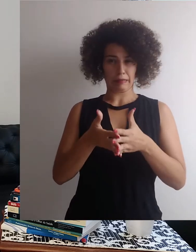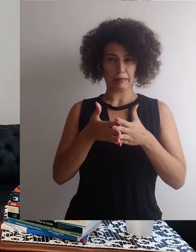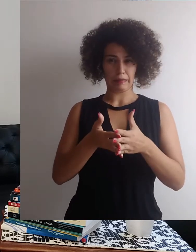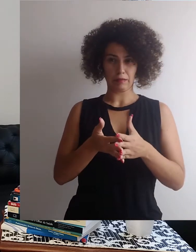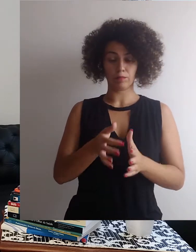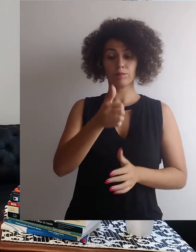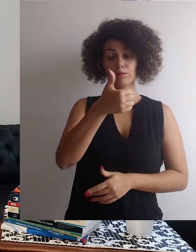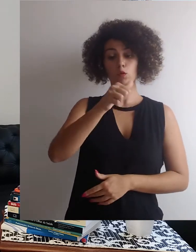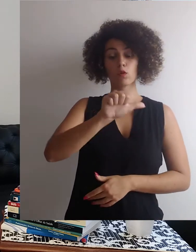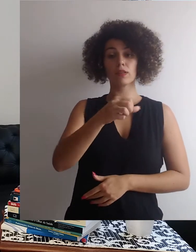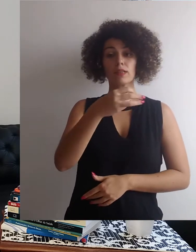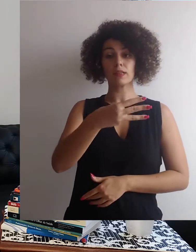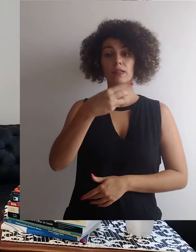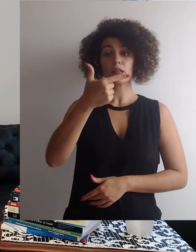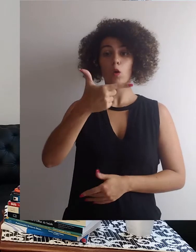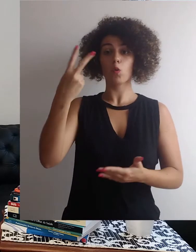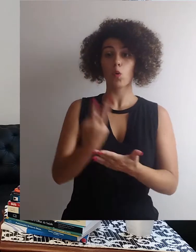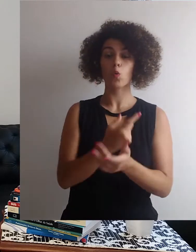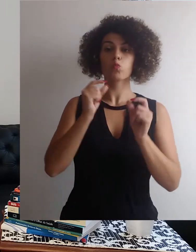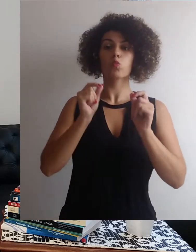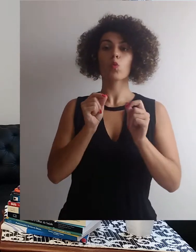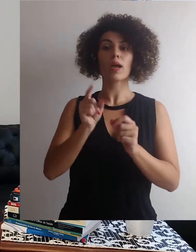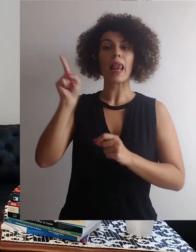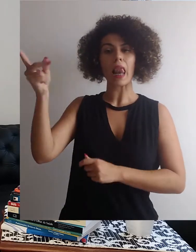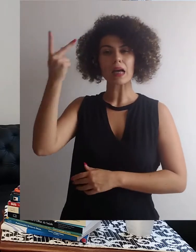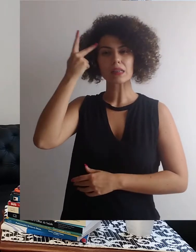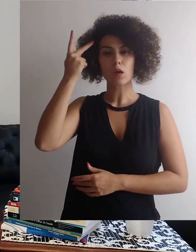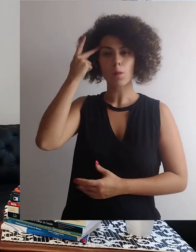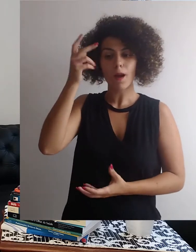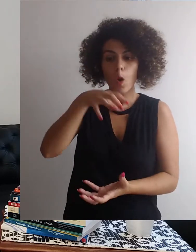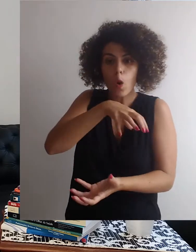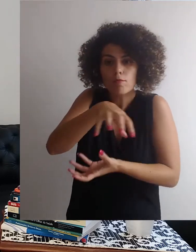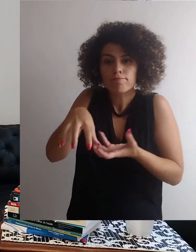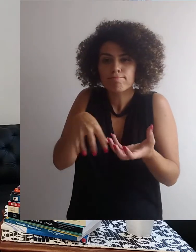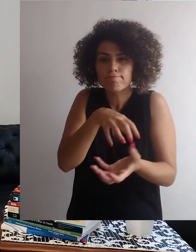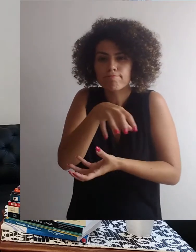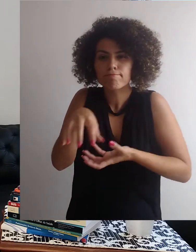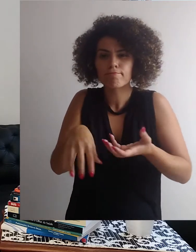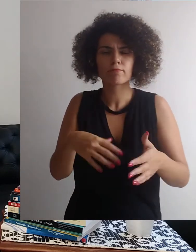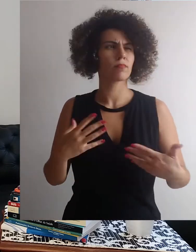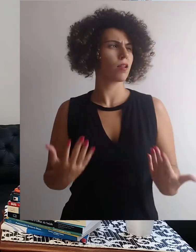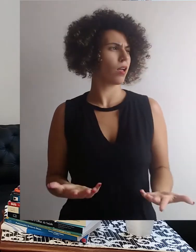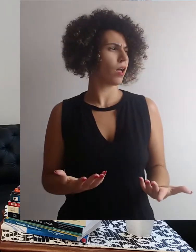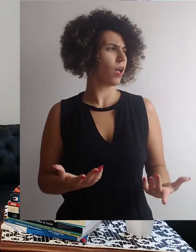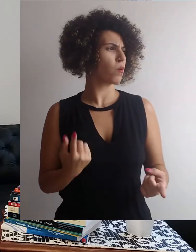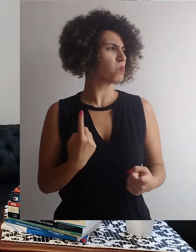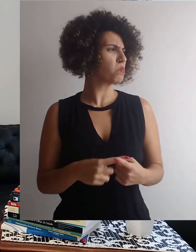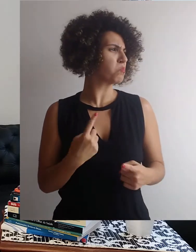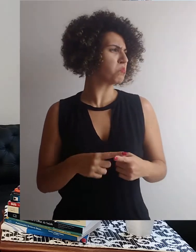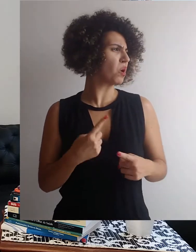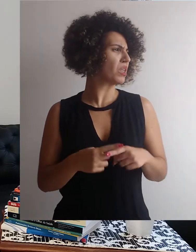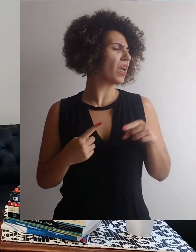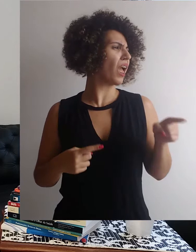the provisional government was quite troubled, and in 1932 there was a revolution in São Paulo